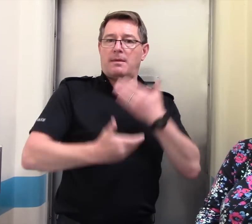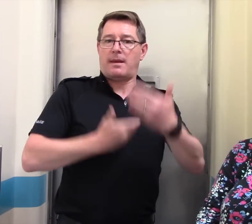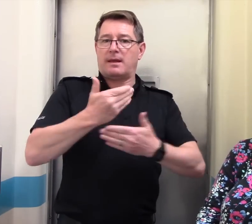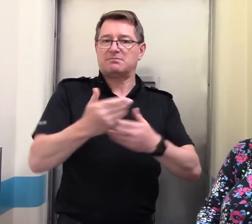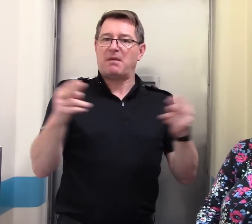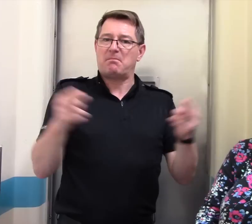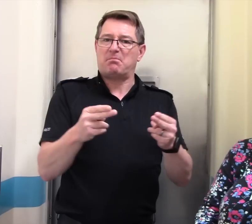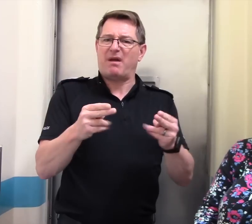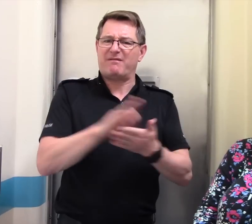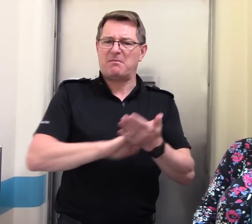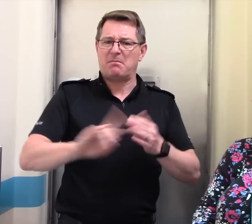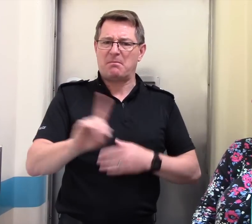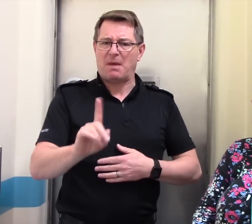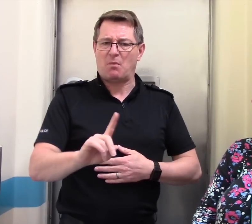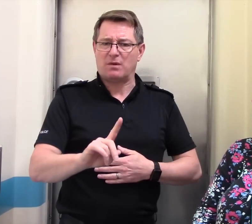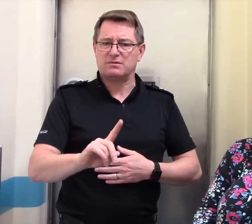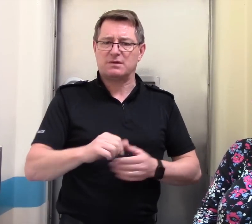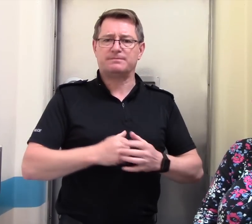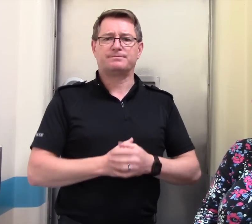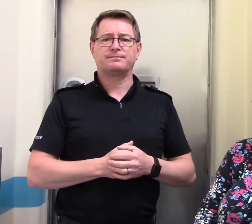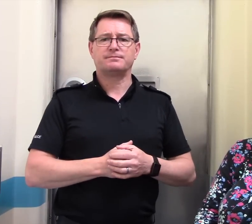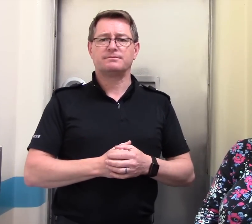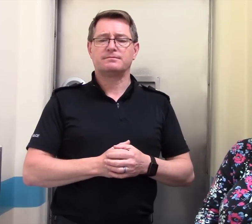Let me explain briefly.